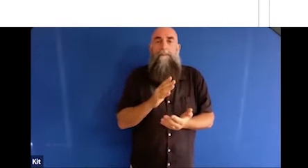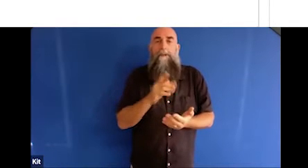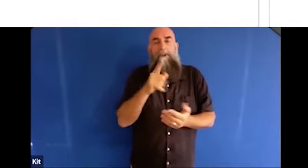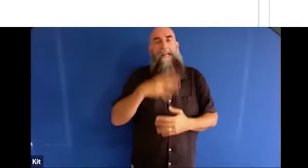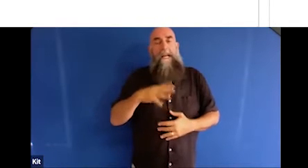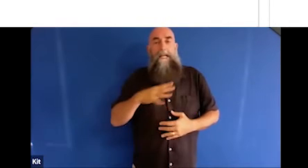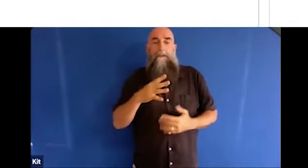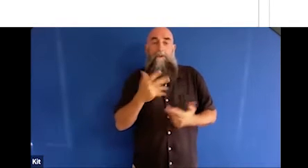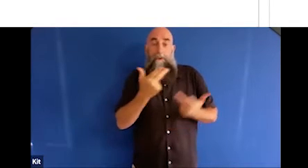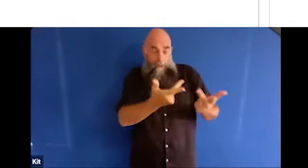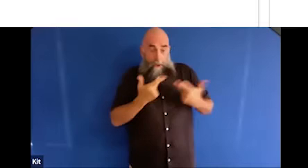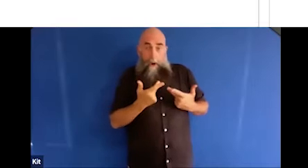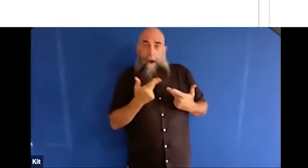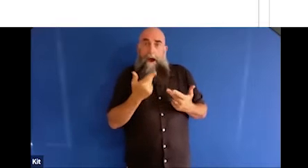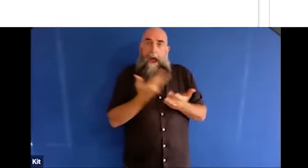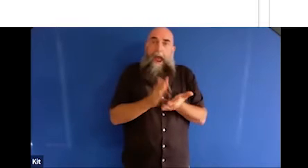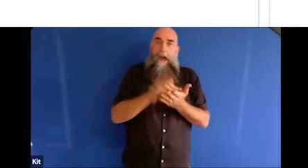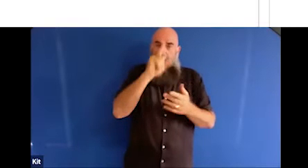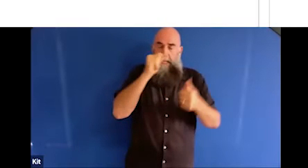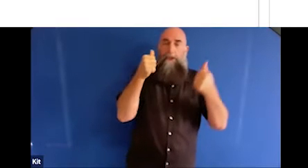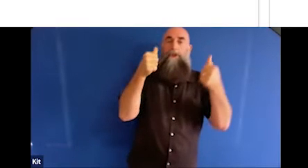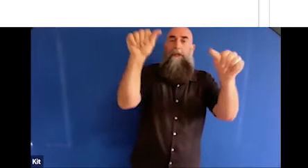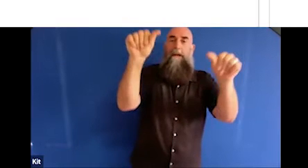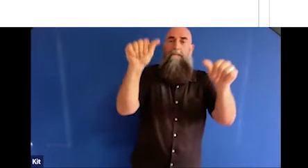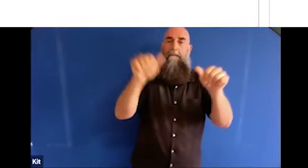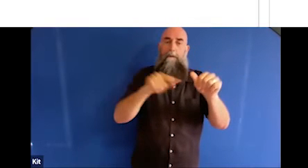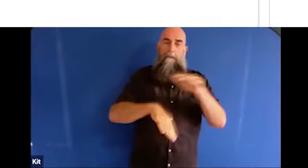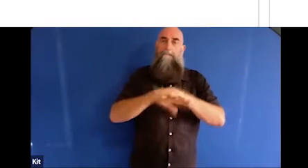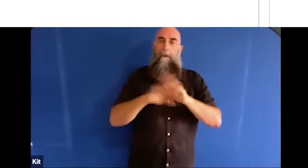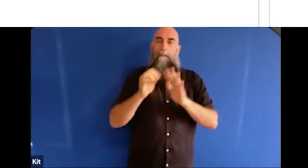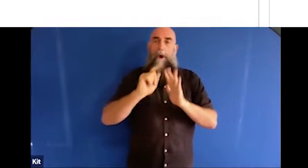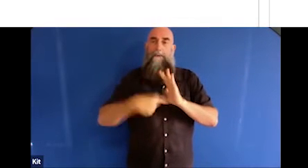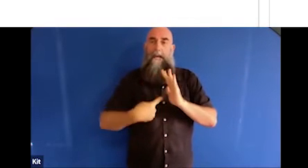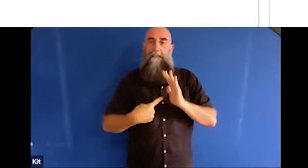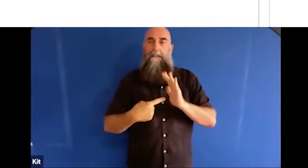the project is overall and that it's going to be undertaken in a timely, appropriate way.